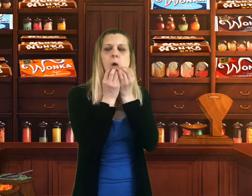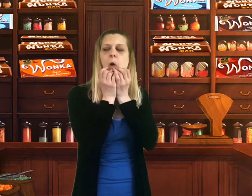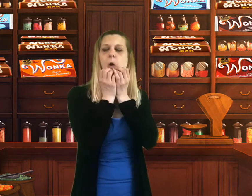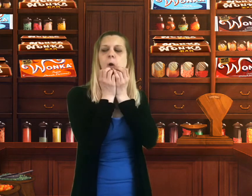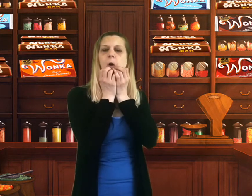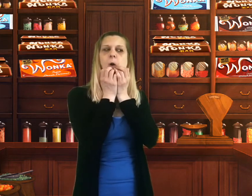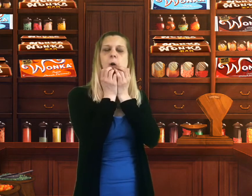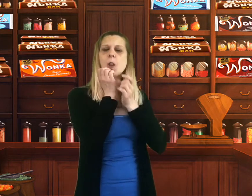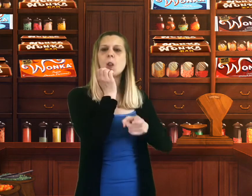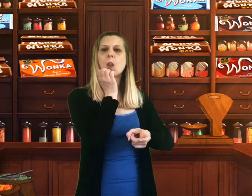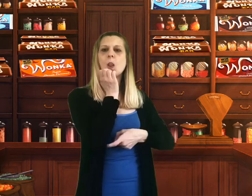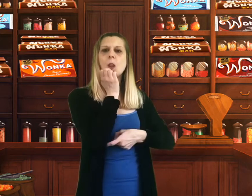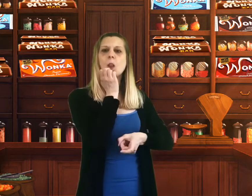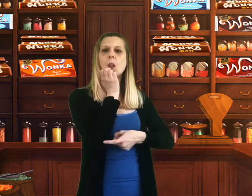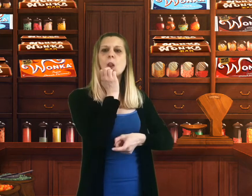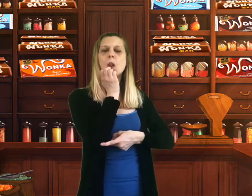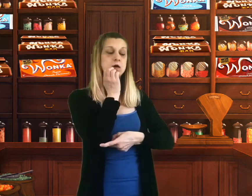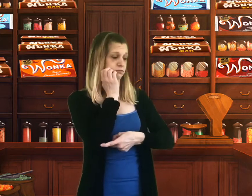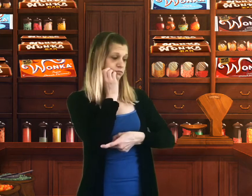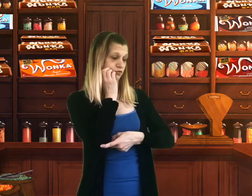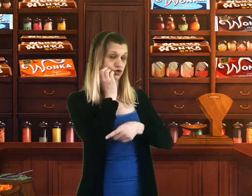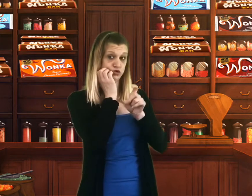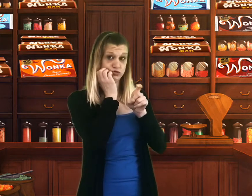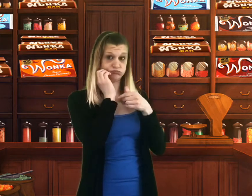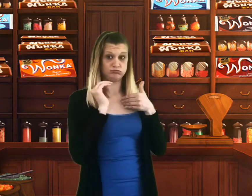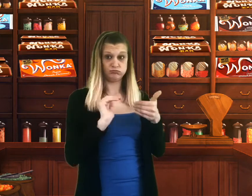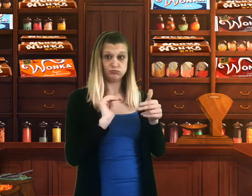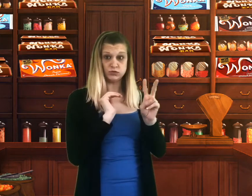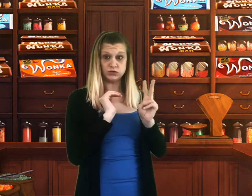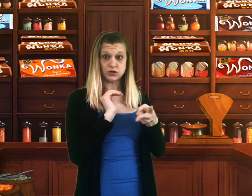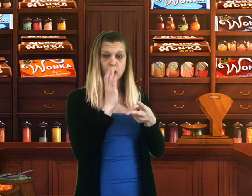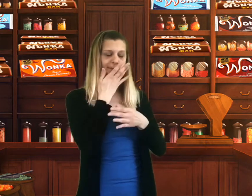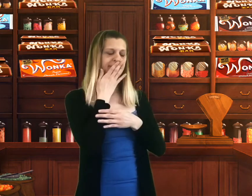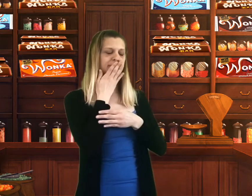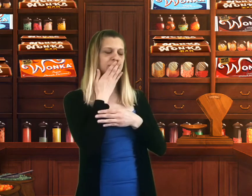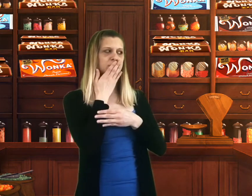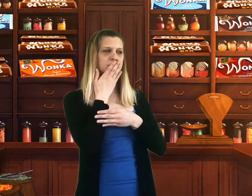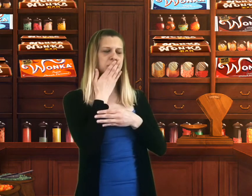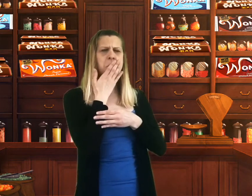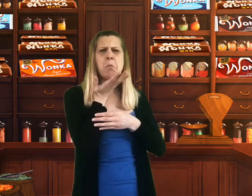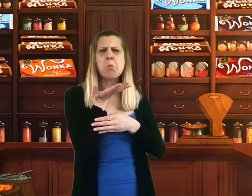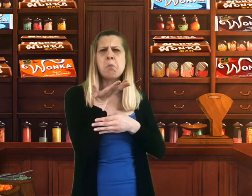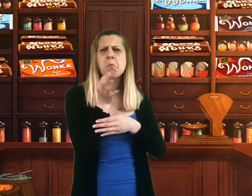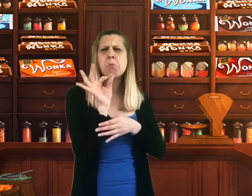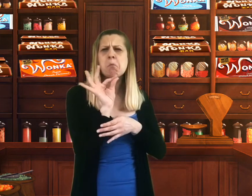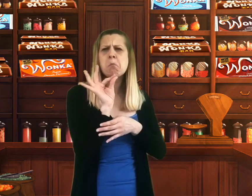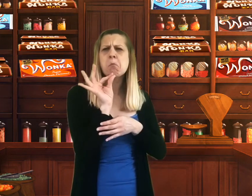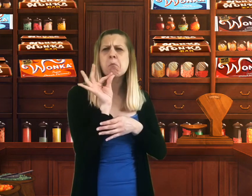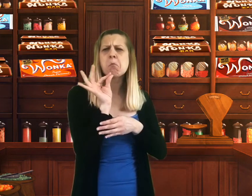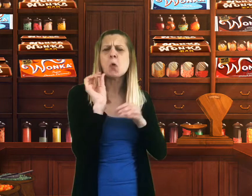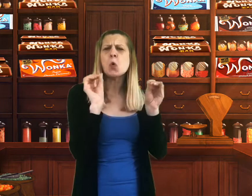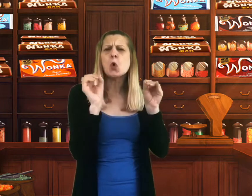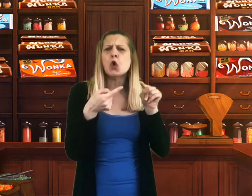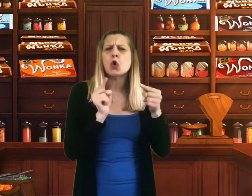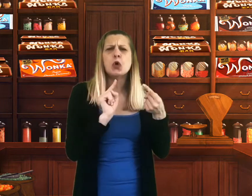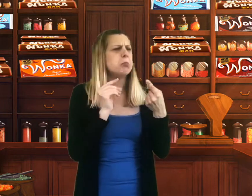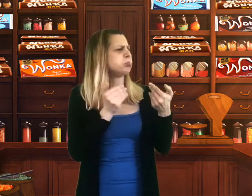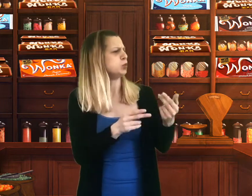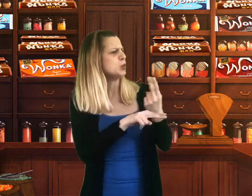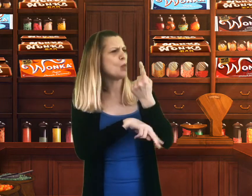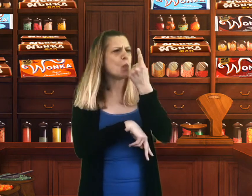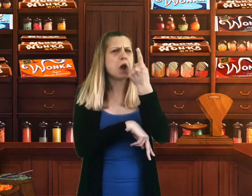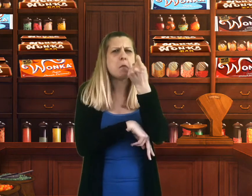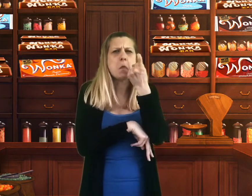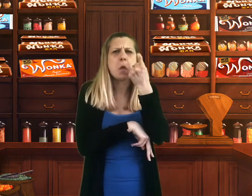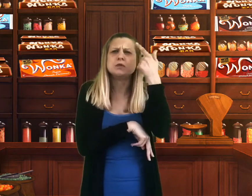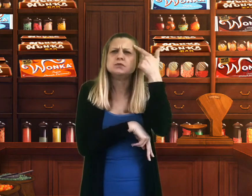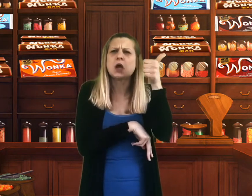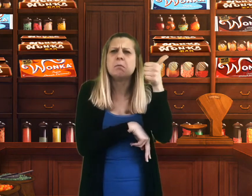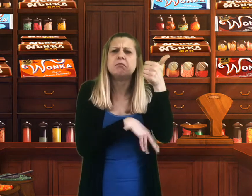Tempted, Charlie thought about it. Surely it wouldn’t matter if he spent just one more... It won't harm to use one more dime.